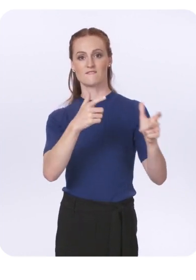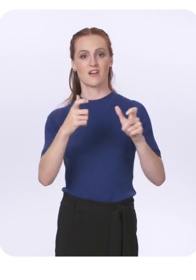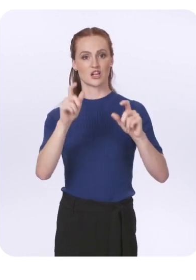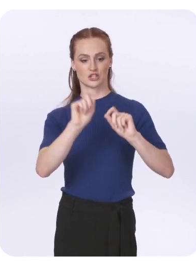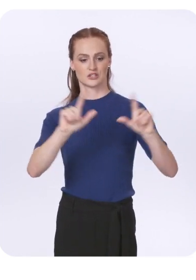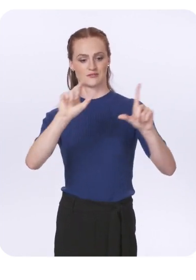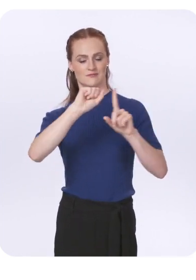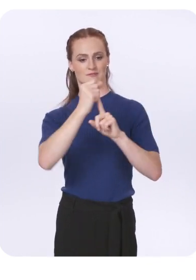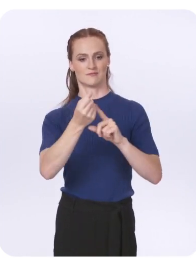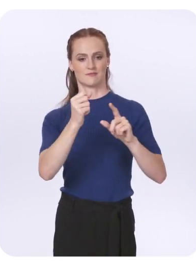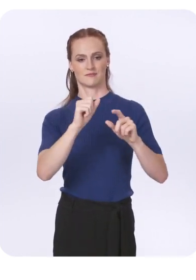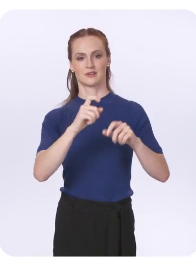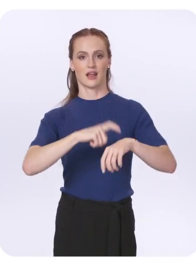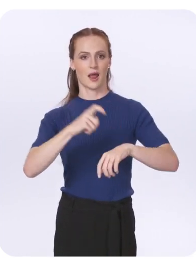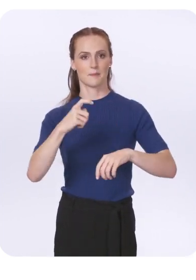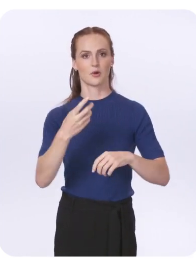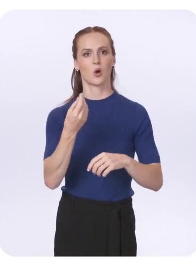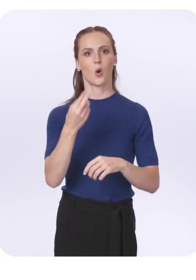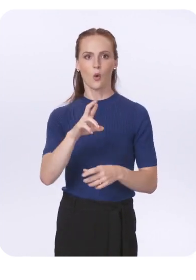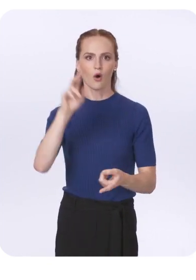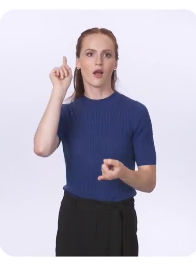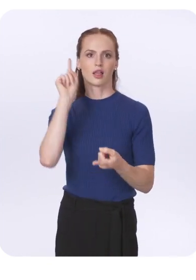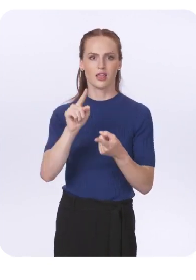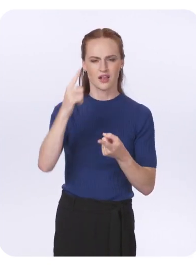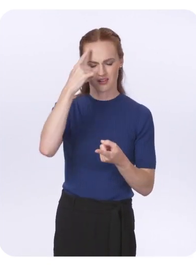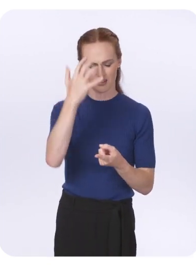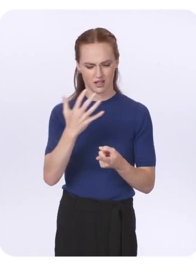or less motion sickness for users by choosing 90 Hz instead of 72.